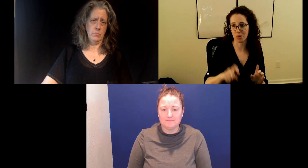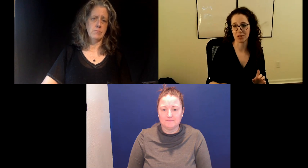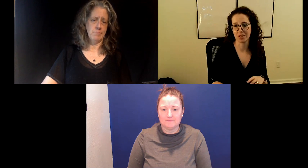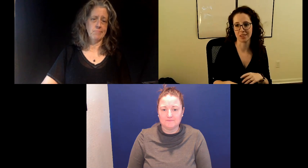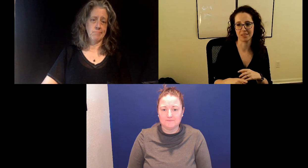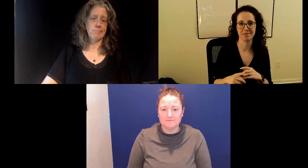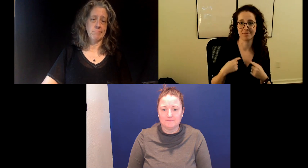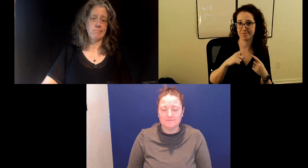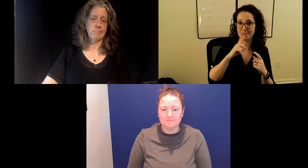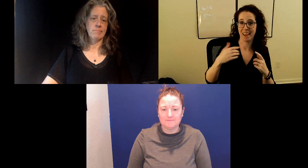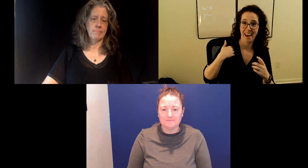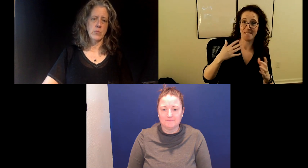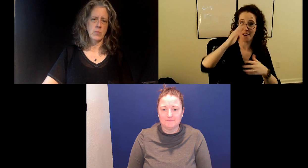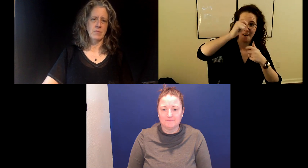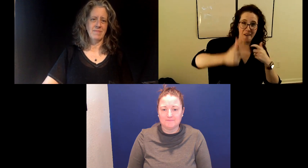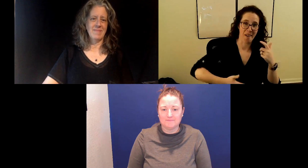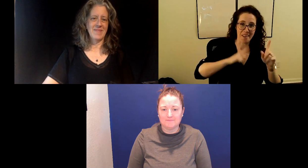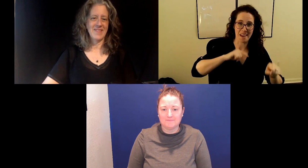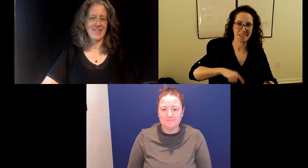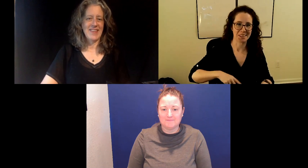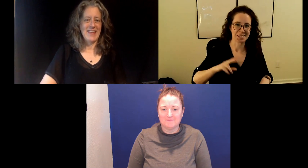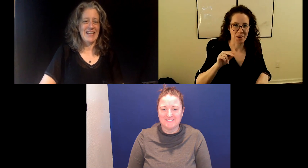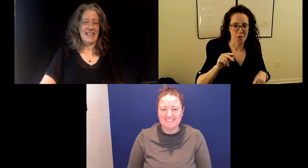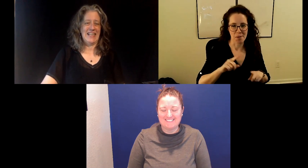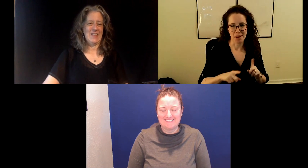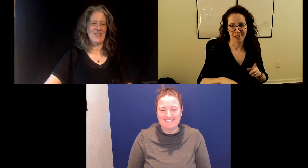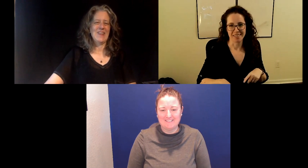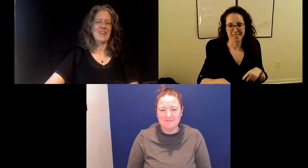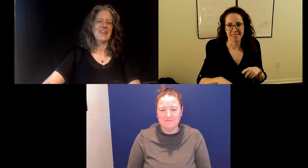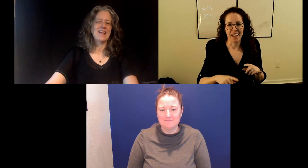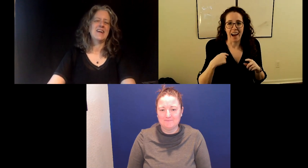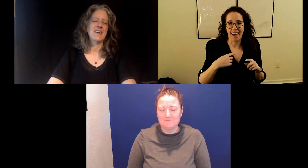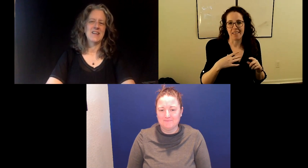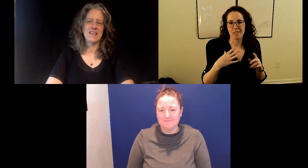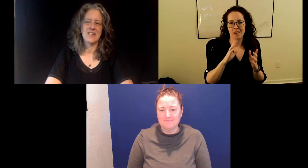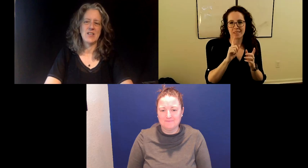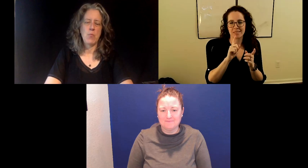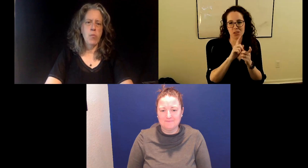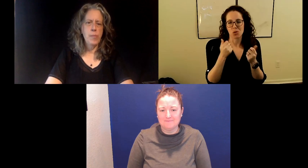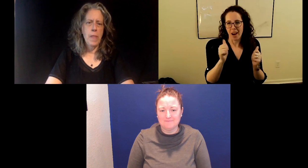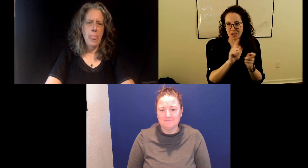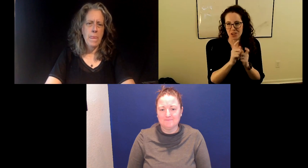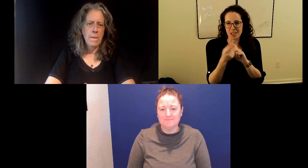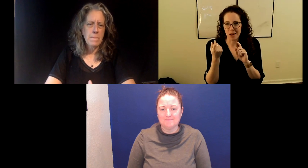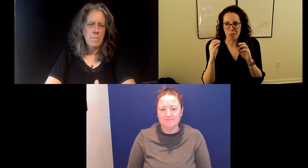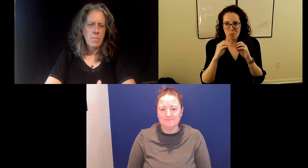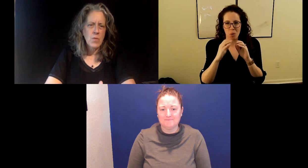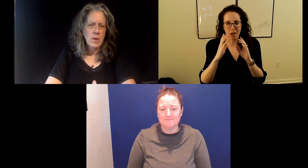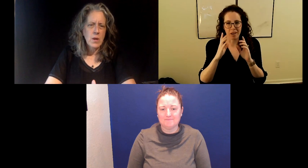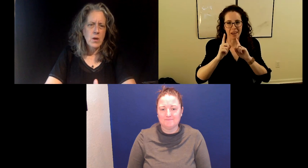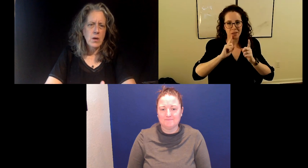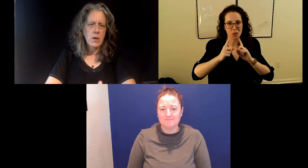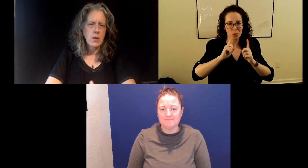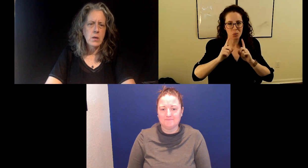that that's an awesome question um we don't have all the answers of course but we try and